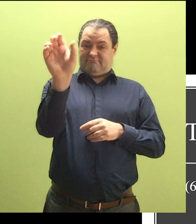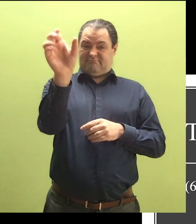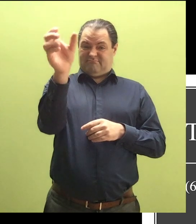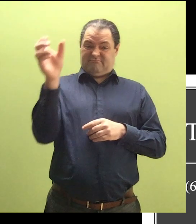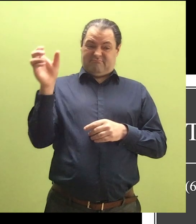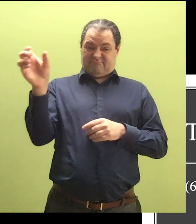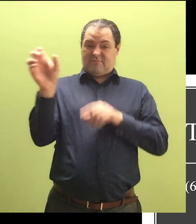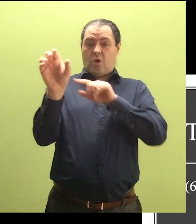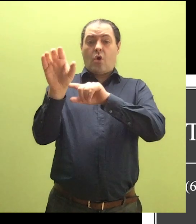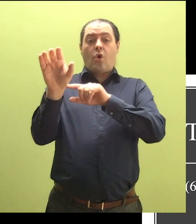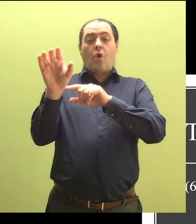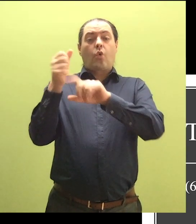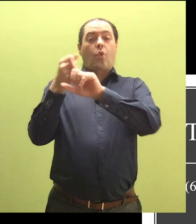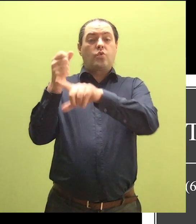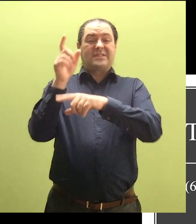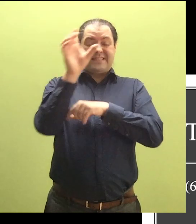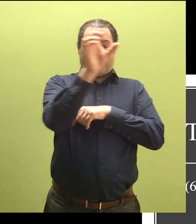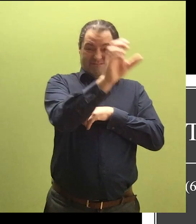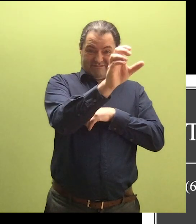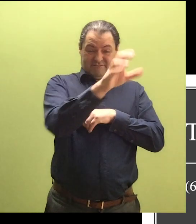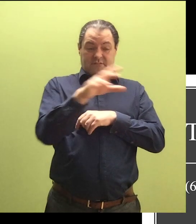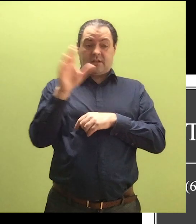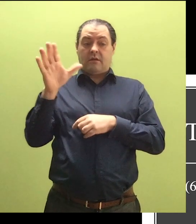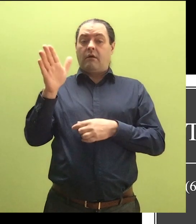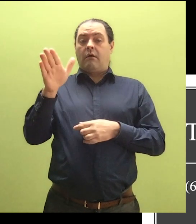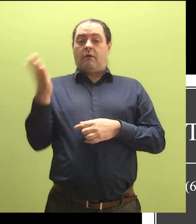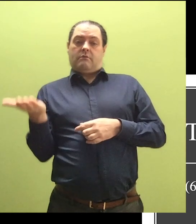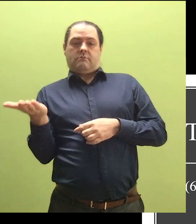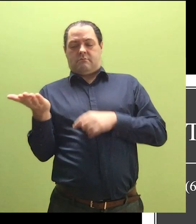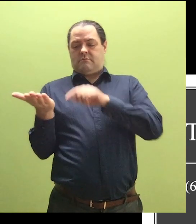whereas in a whole entity handshape as its predicate.